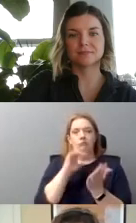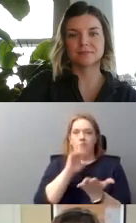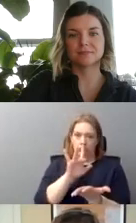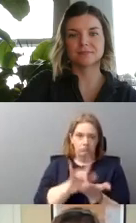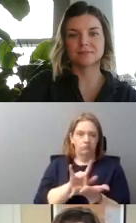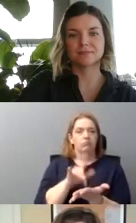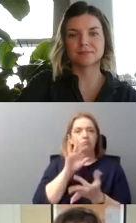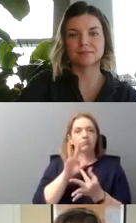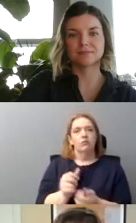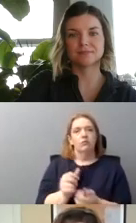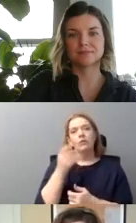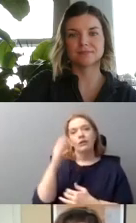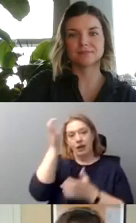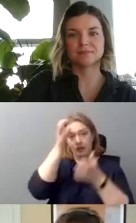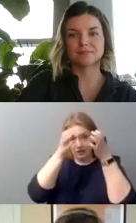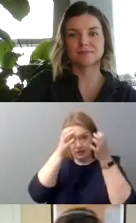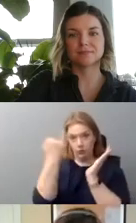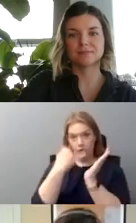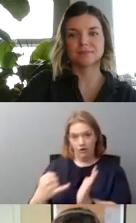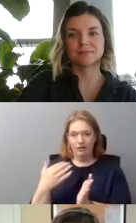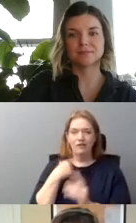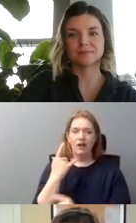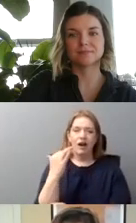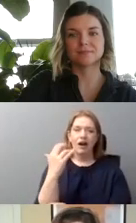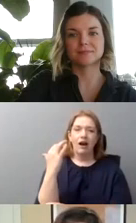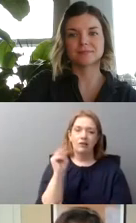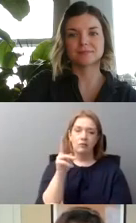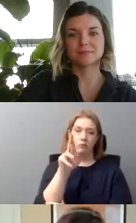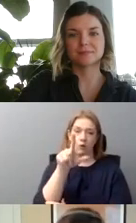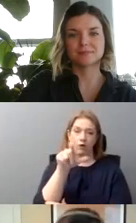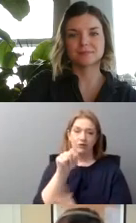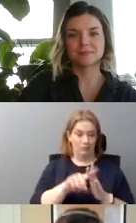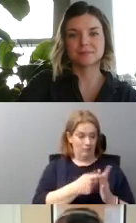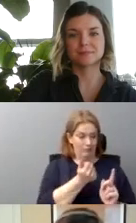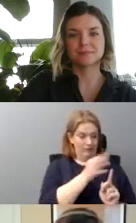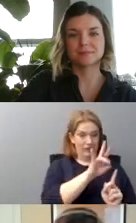the mission are hundreds of murals, first executed in the 1970s and continuing into more present